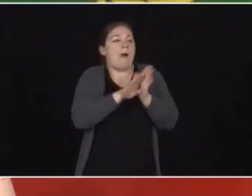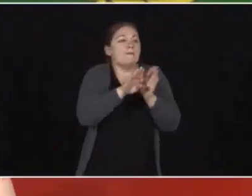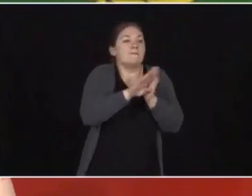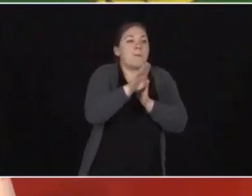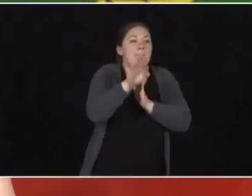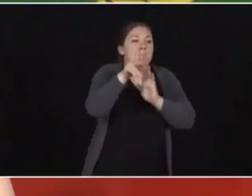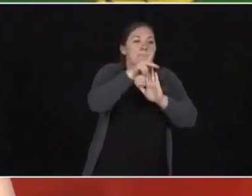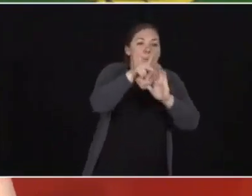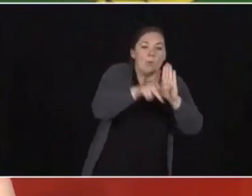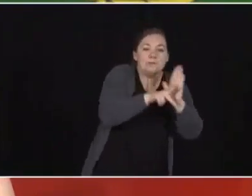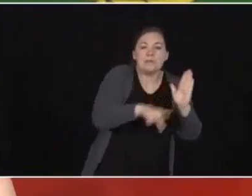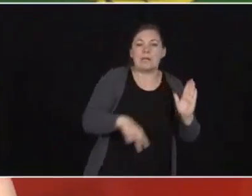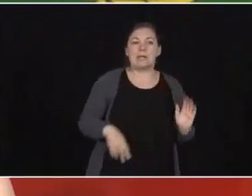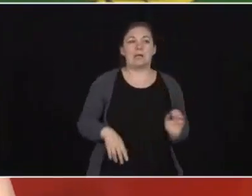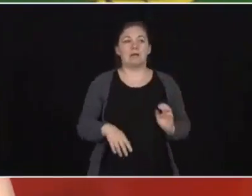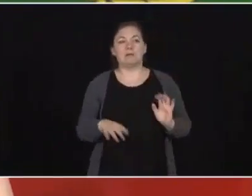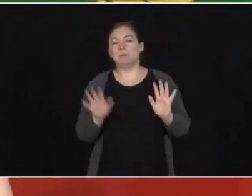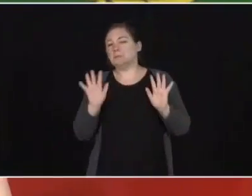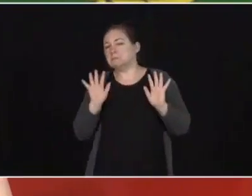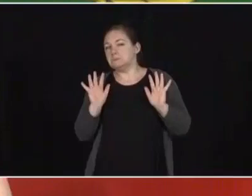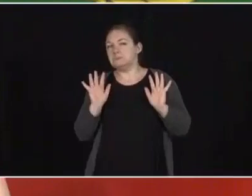The other example of note